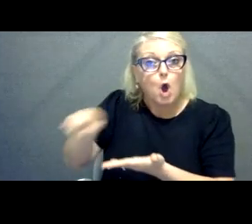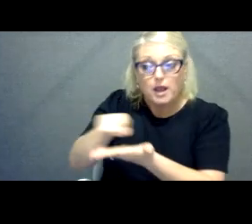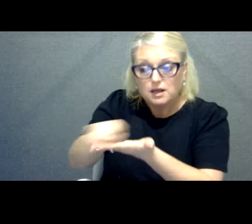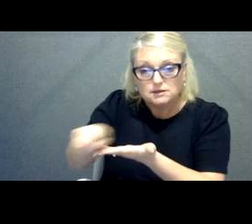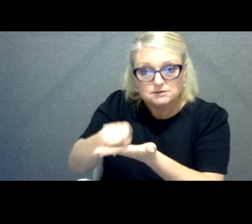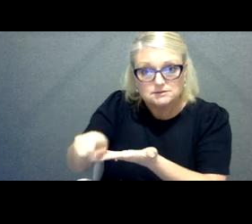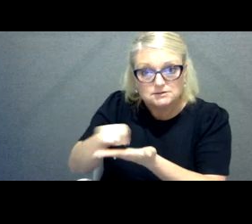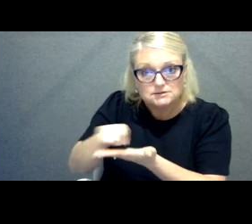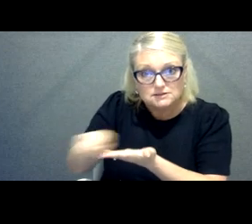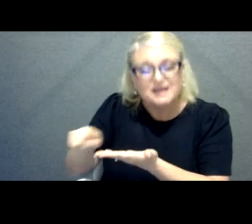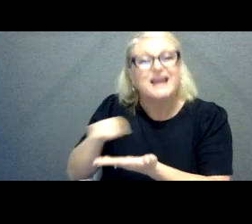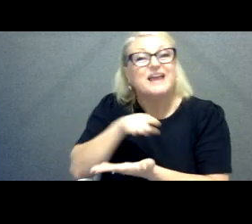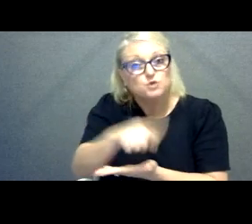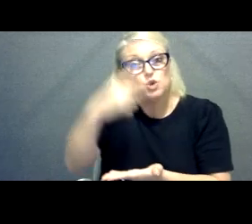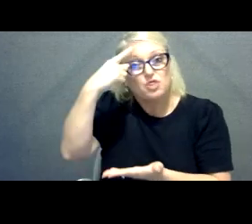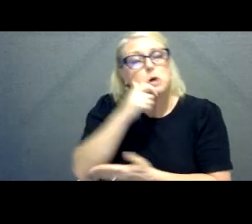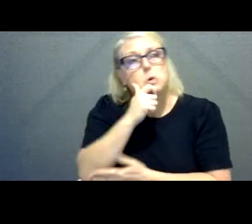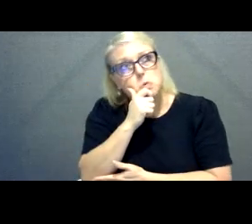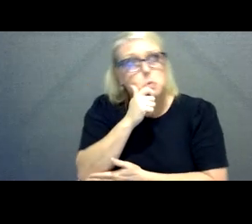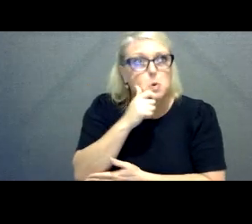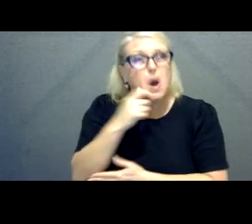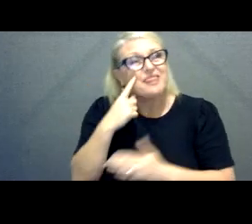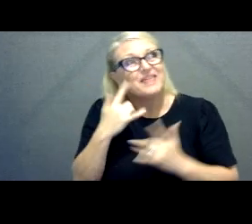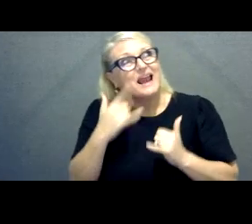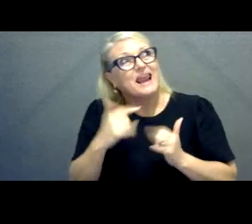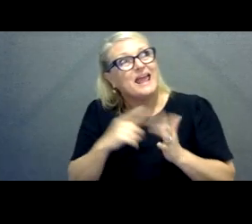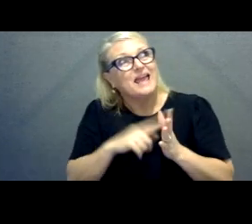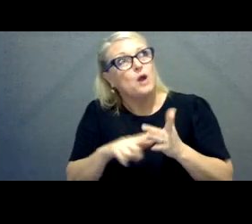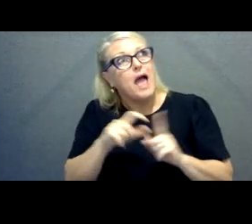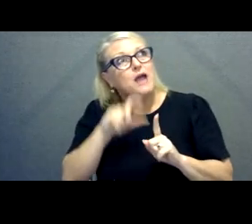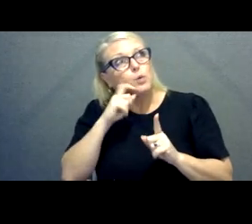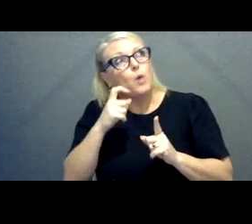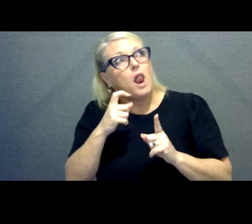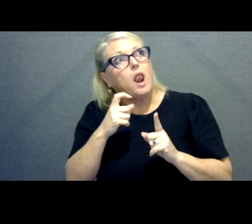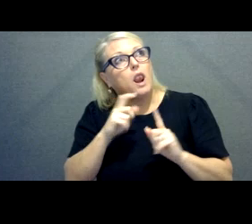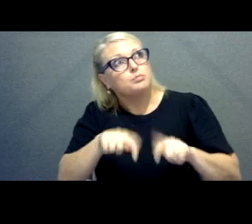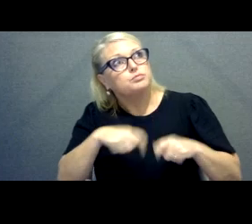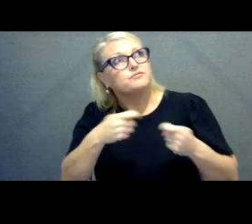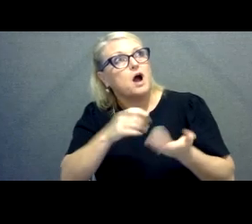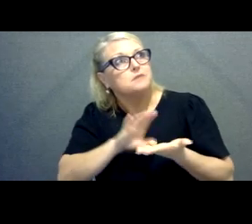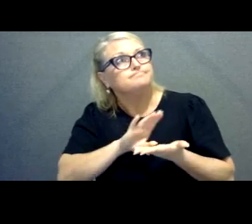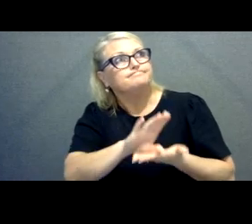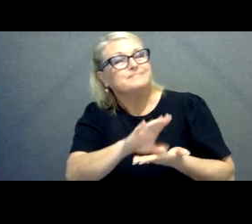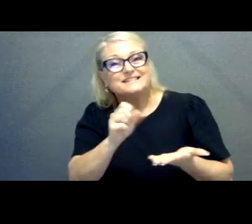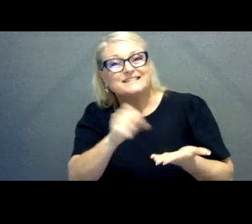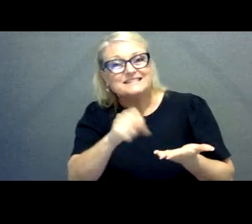um our Grants Handbook and Grant's policy manual is publicly available you can have a look at the